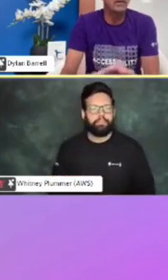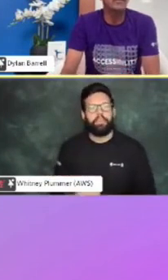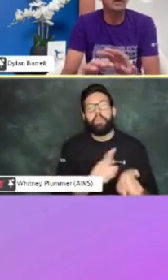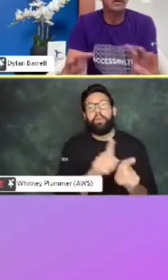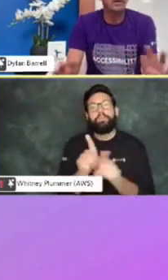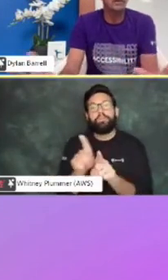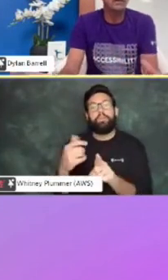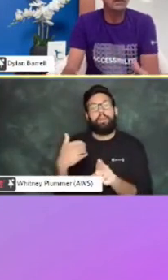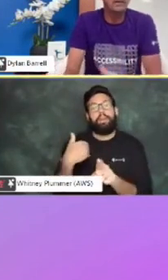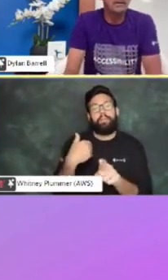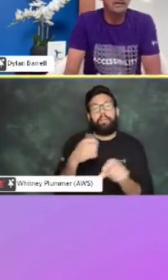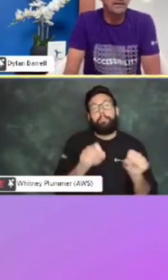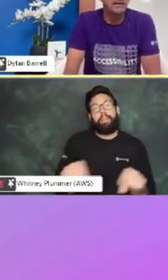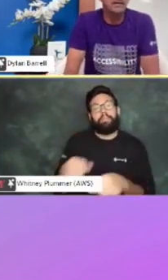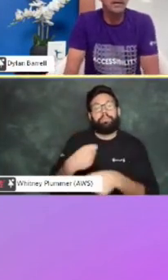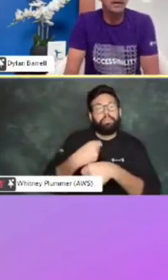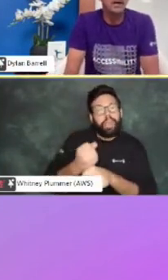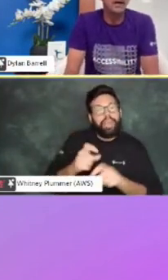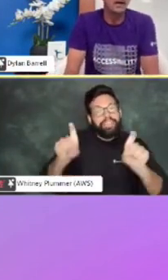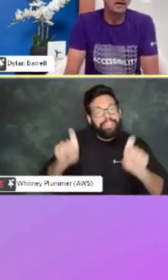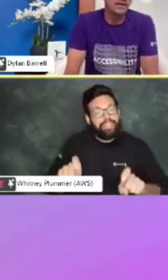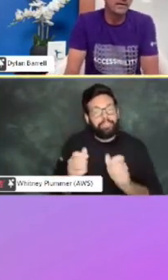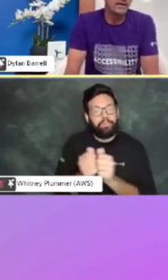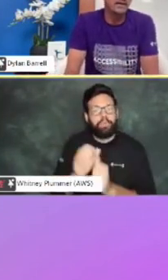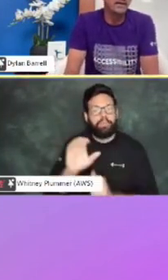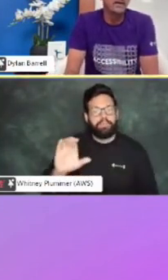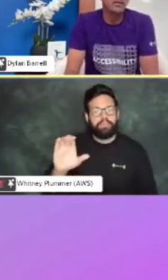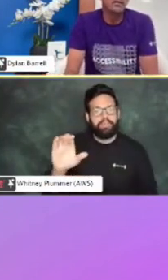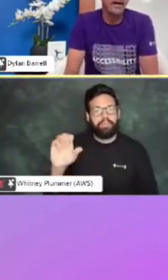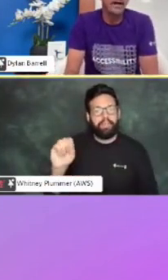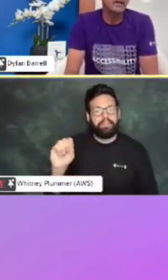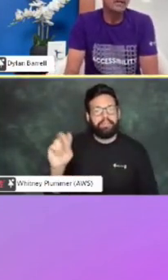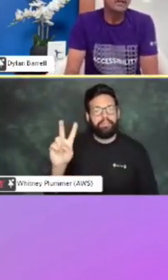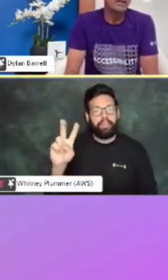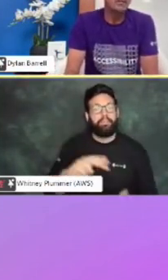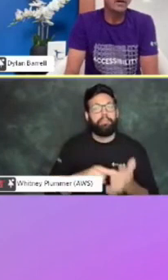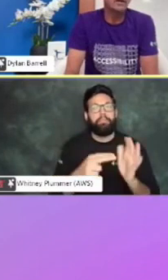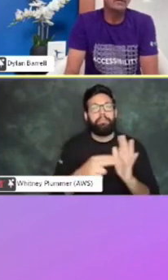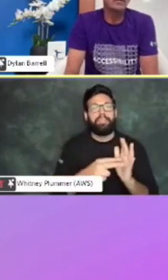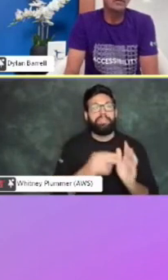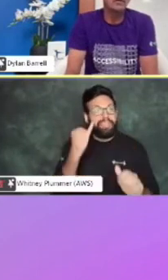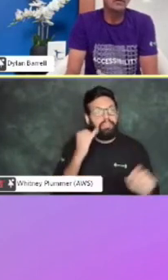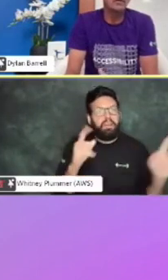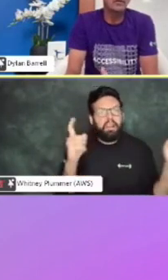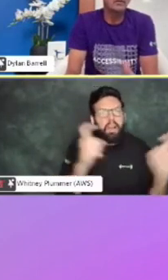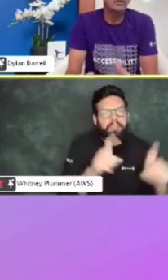of complex test cases a lot easier. We've added a system-wide issue search